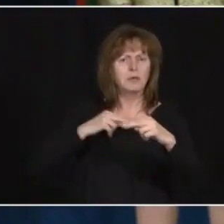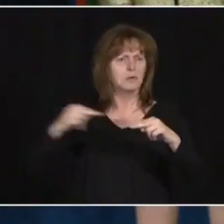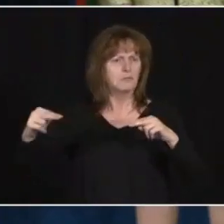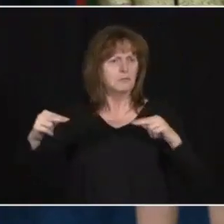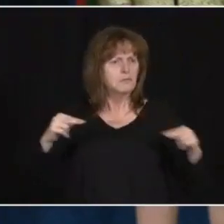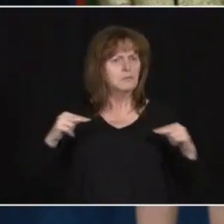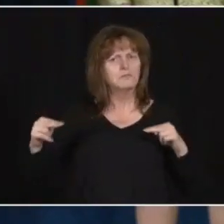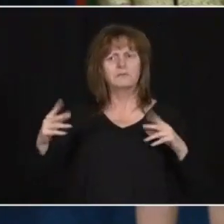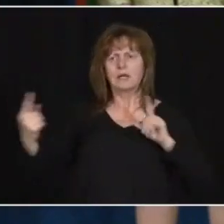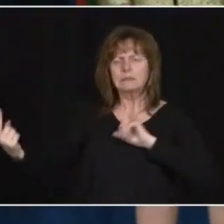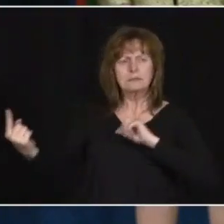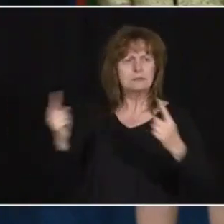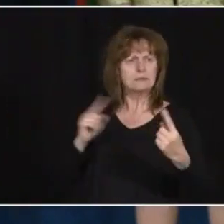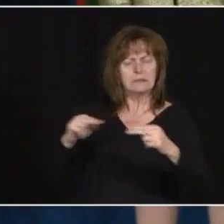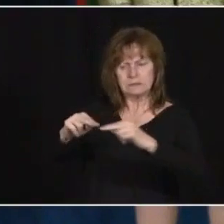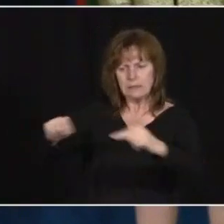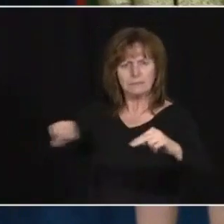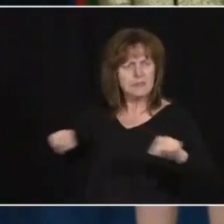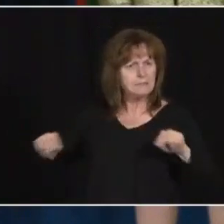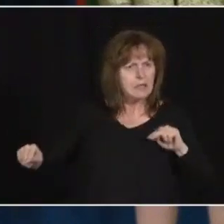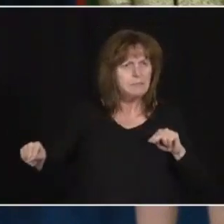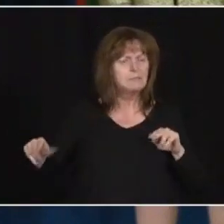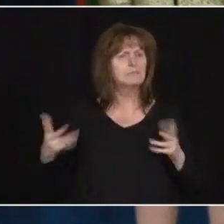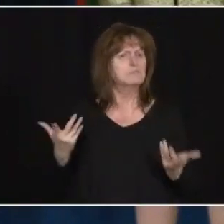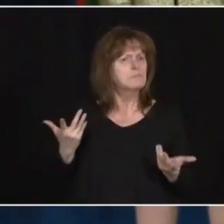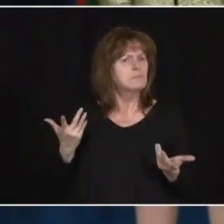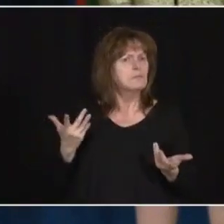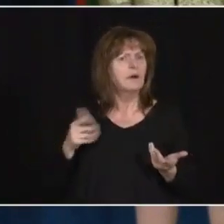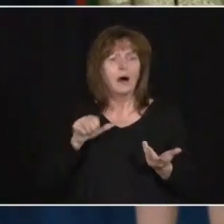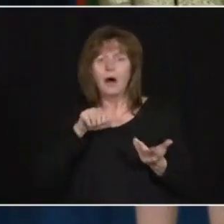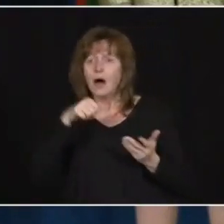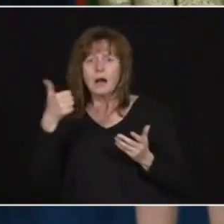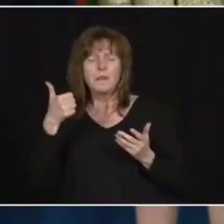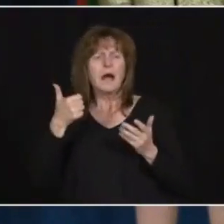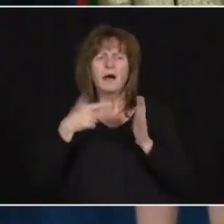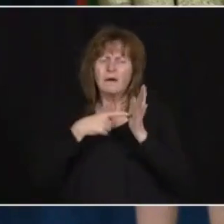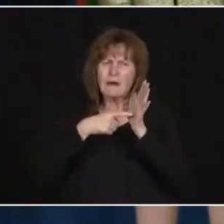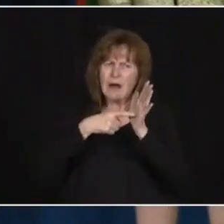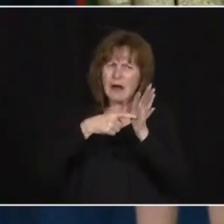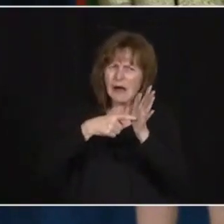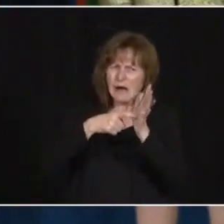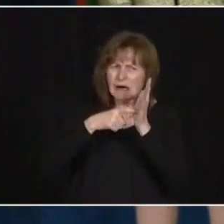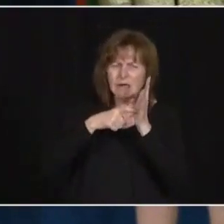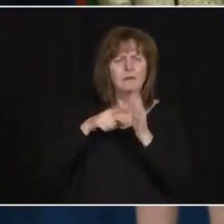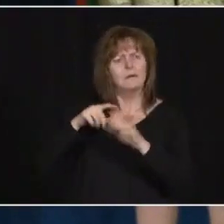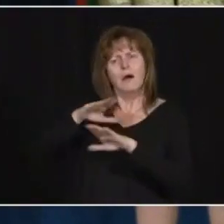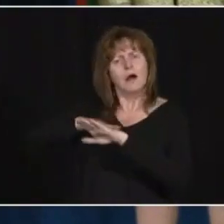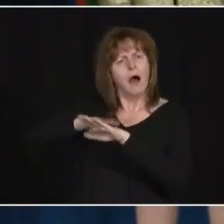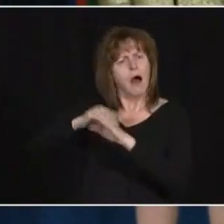in these guidelines that will be mandated for businesses as they reopen? MINISTER MONTE MCNAUGHTON: